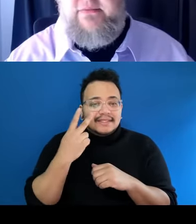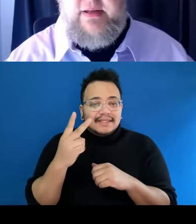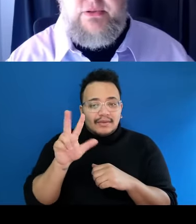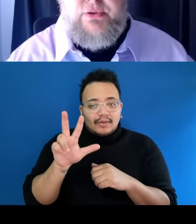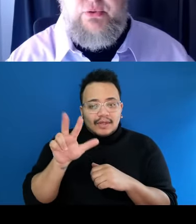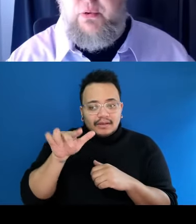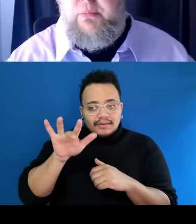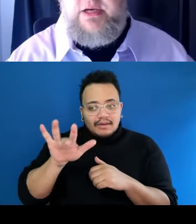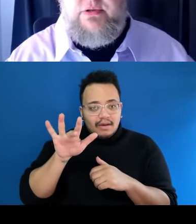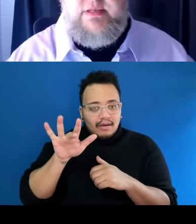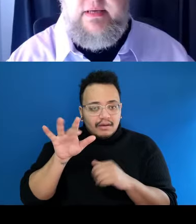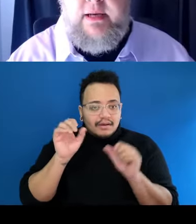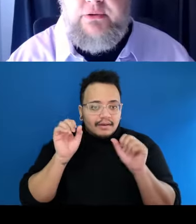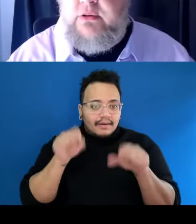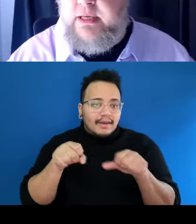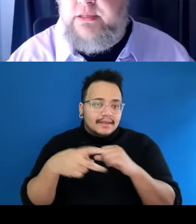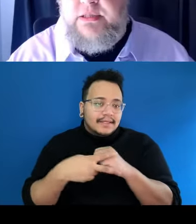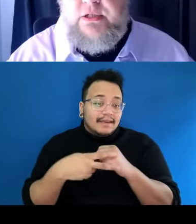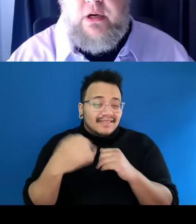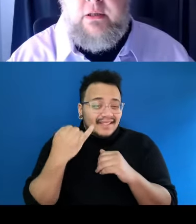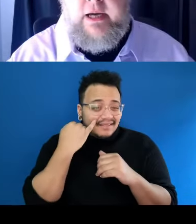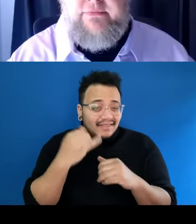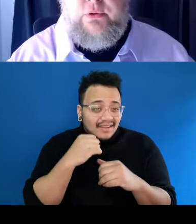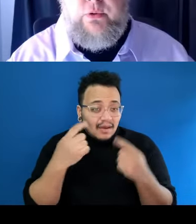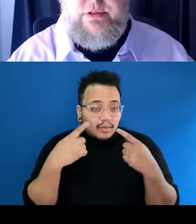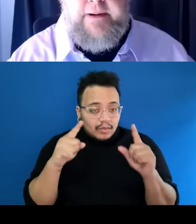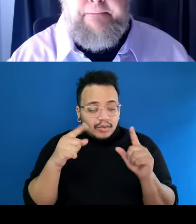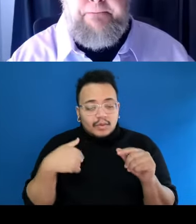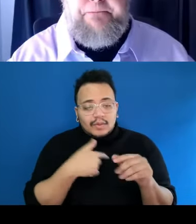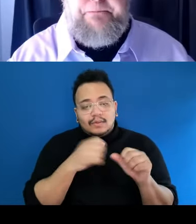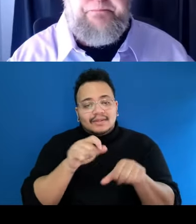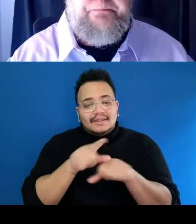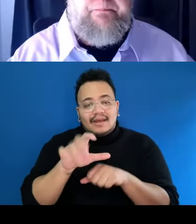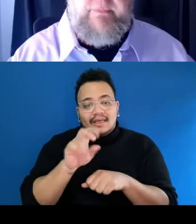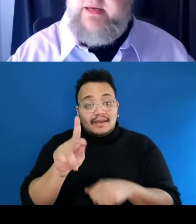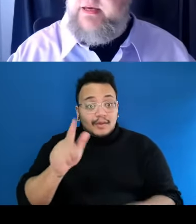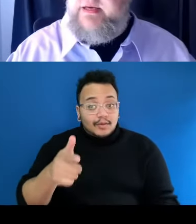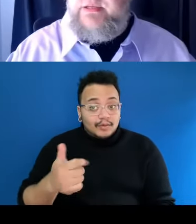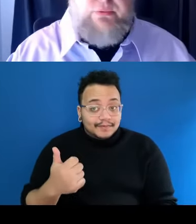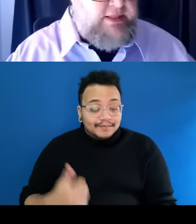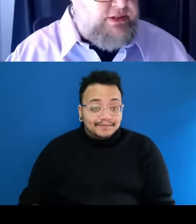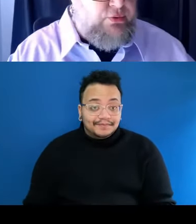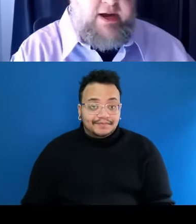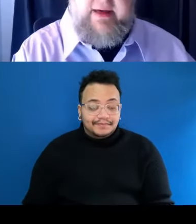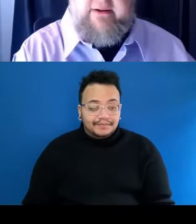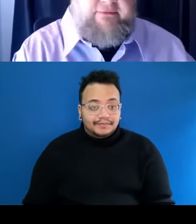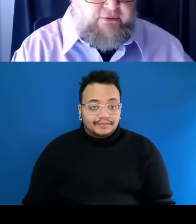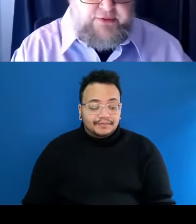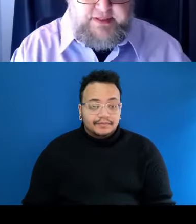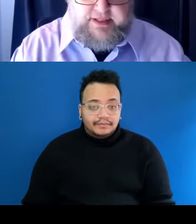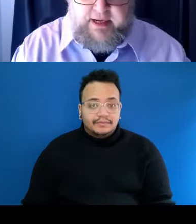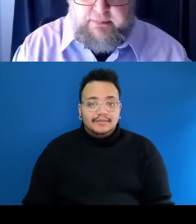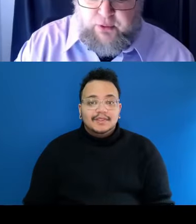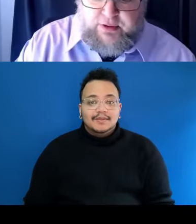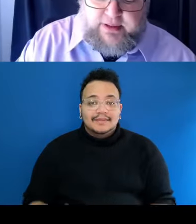and if that's true, we will make sure to send out the links to you all after we're done. So let's try that first poll